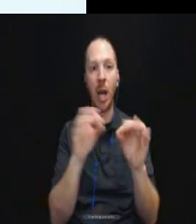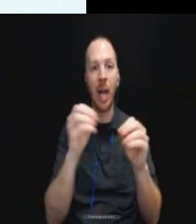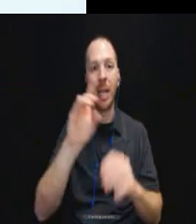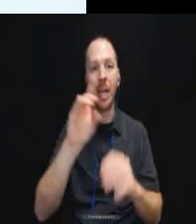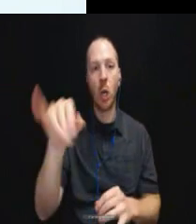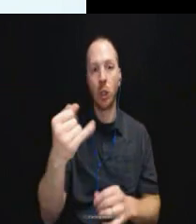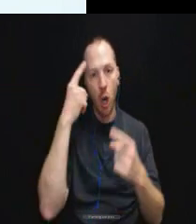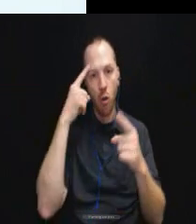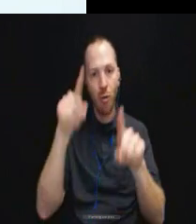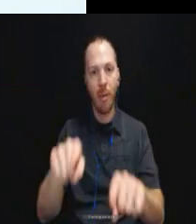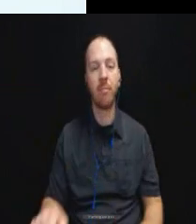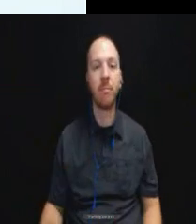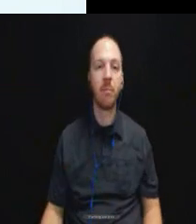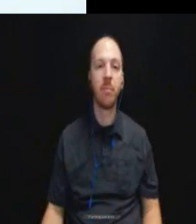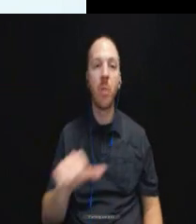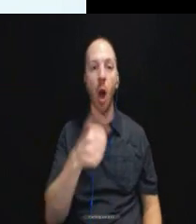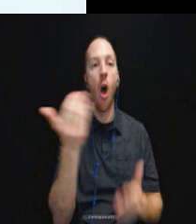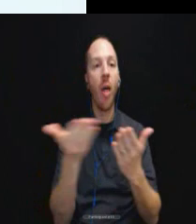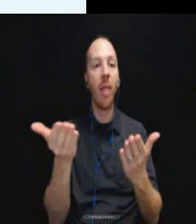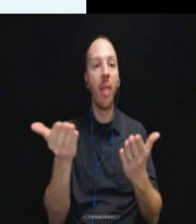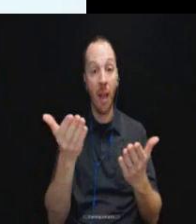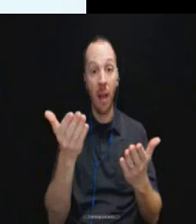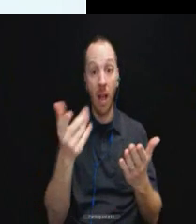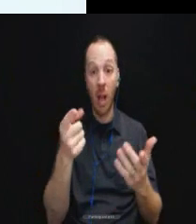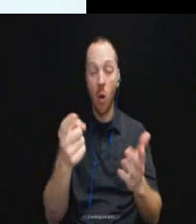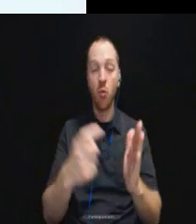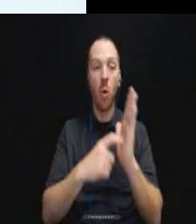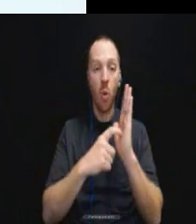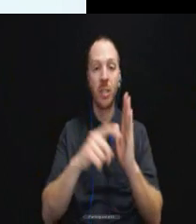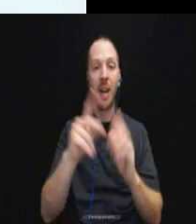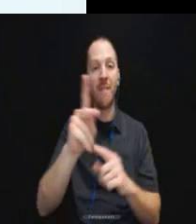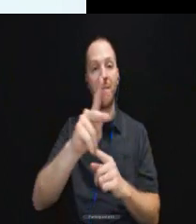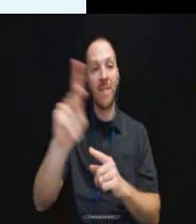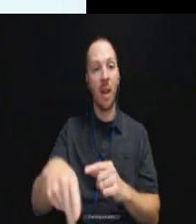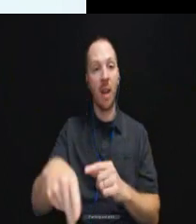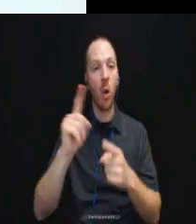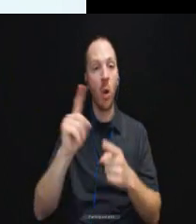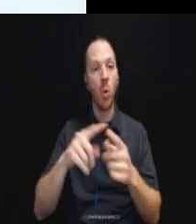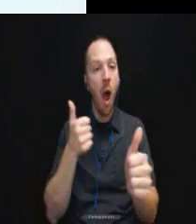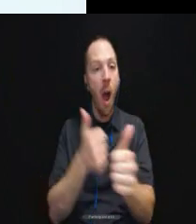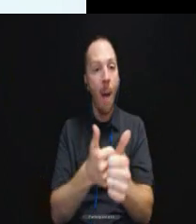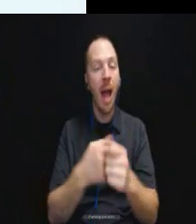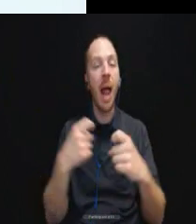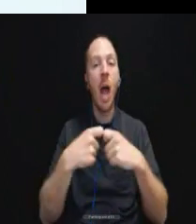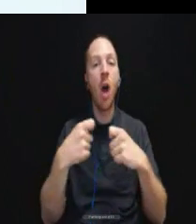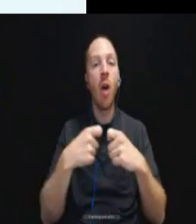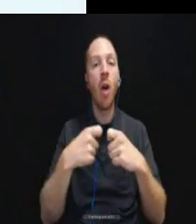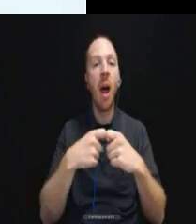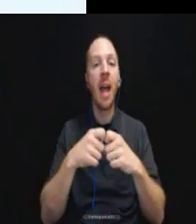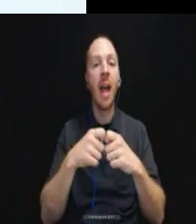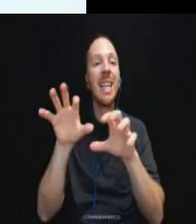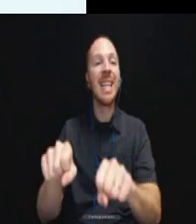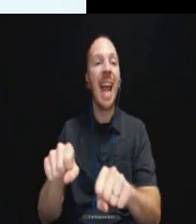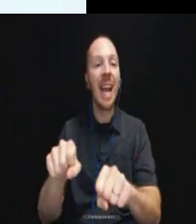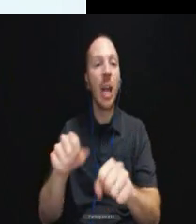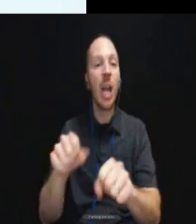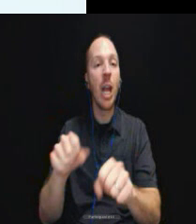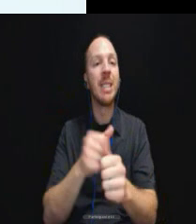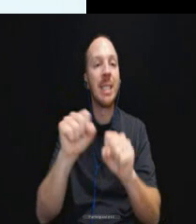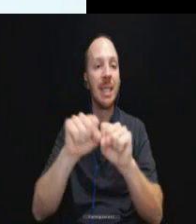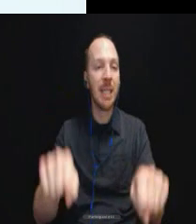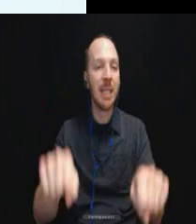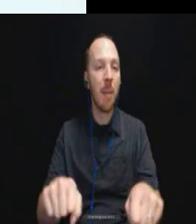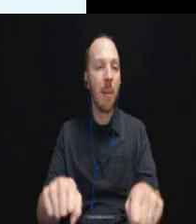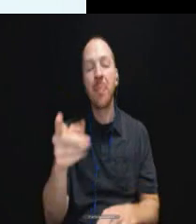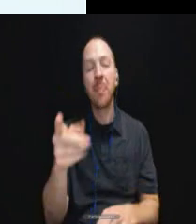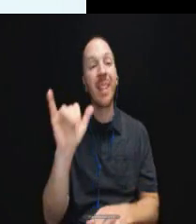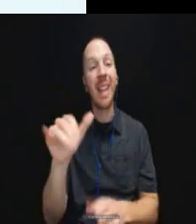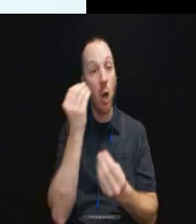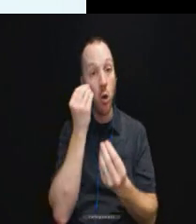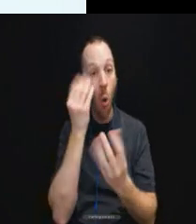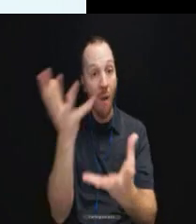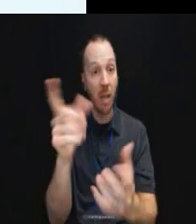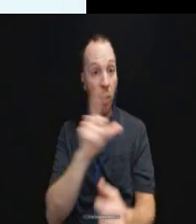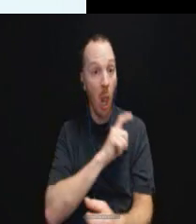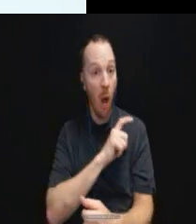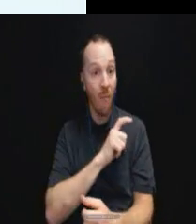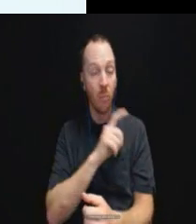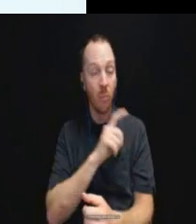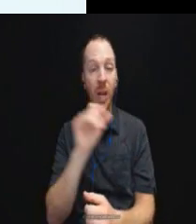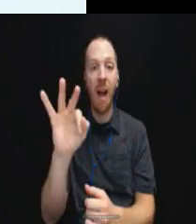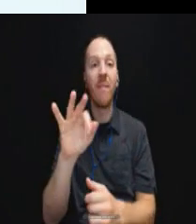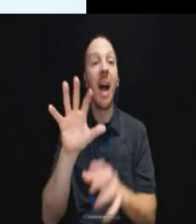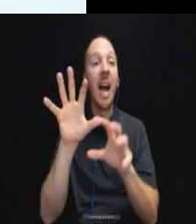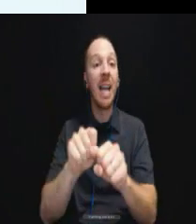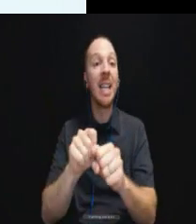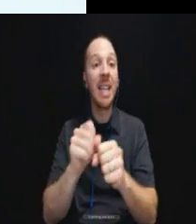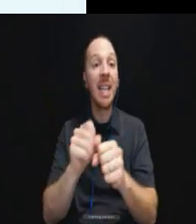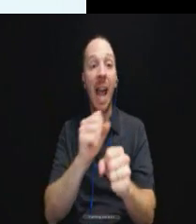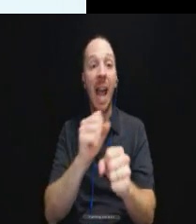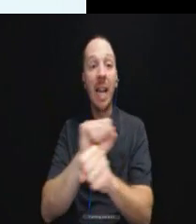It requires Philadelphia to update the detainee database.